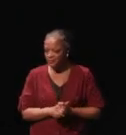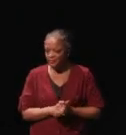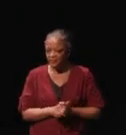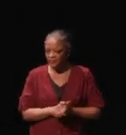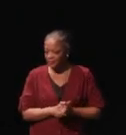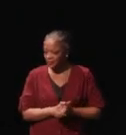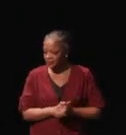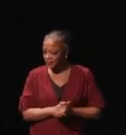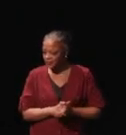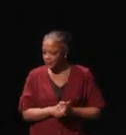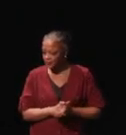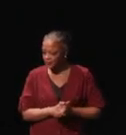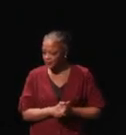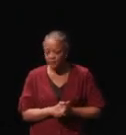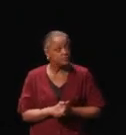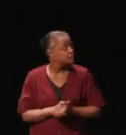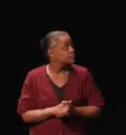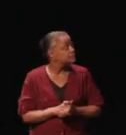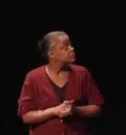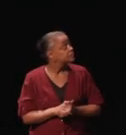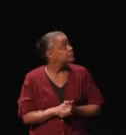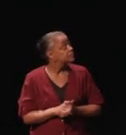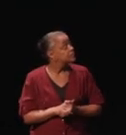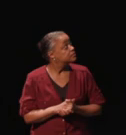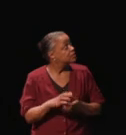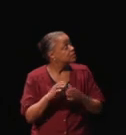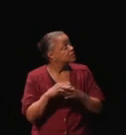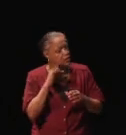Non-coated amazing stuff in the 90s.